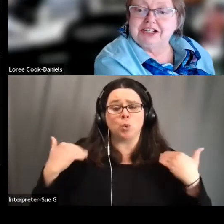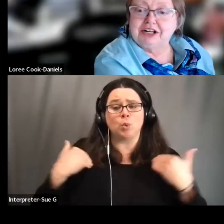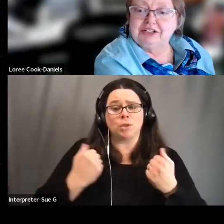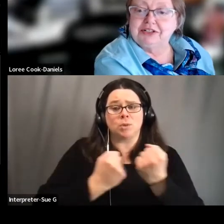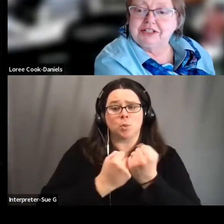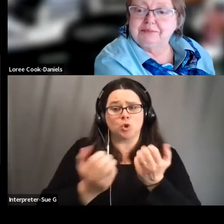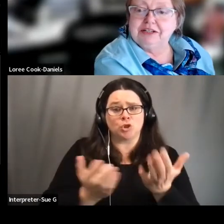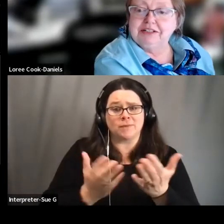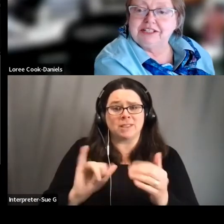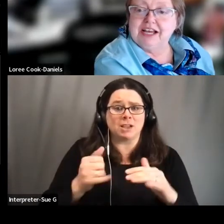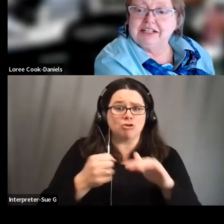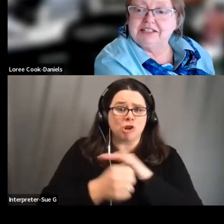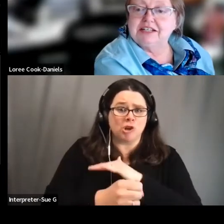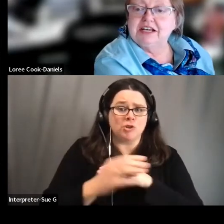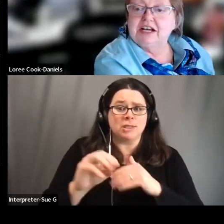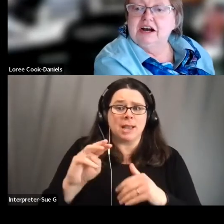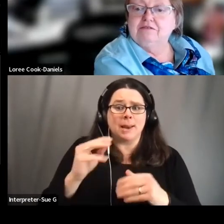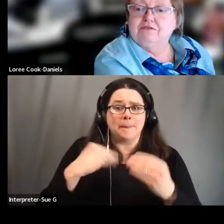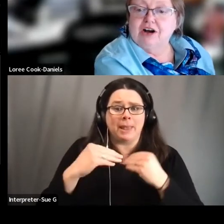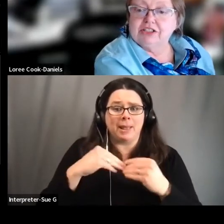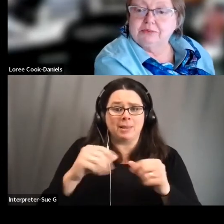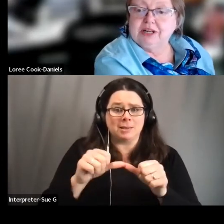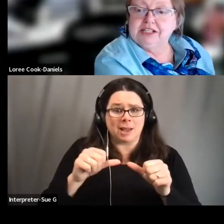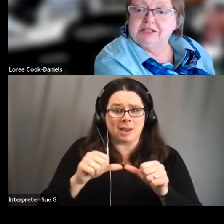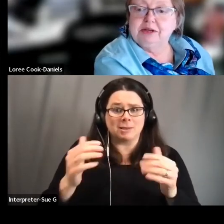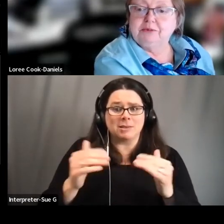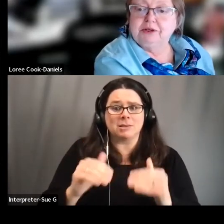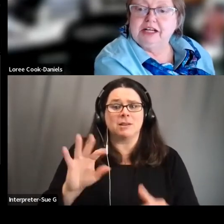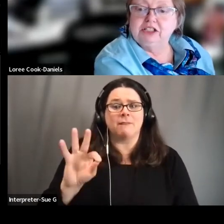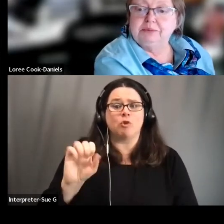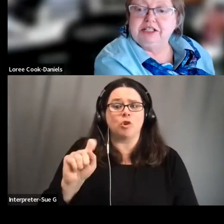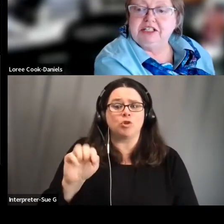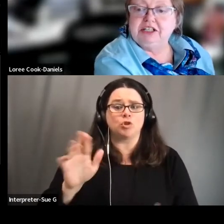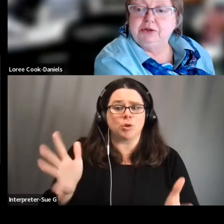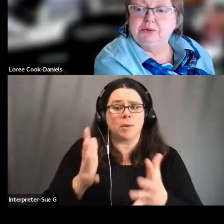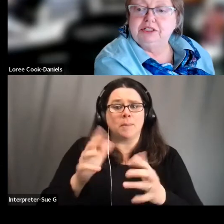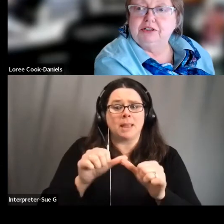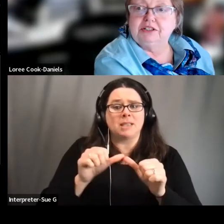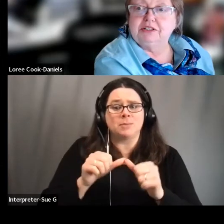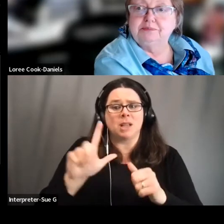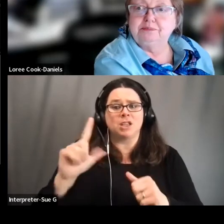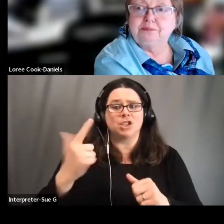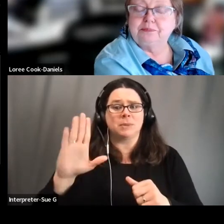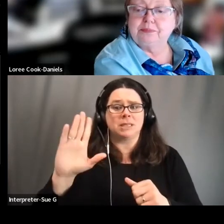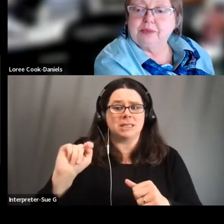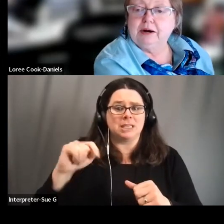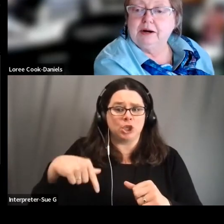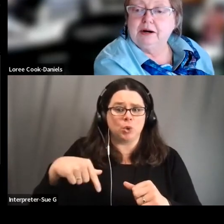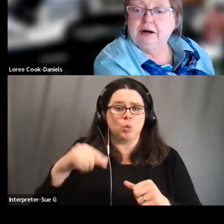like shelters and meal sites. Foster placement with LGBTQ adults. Yep, excellent.